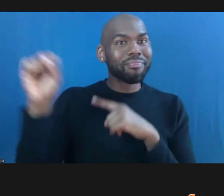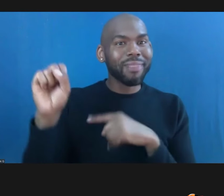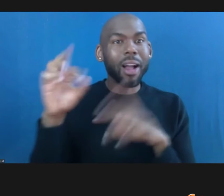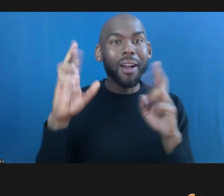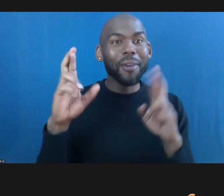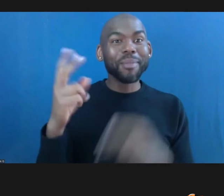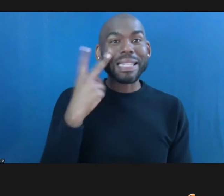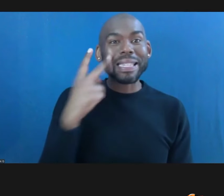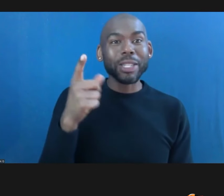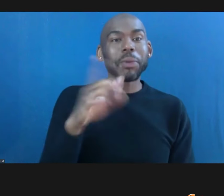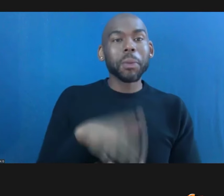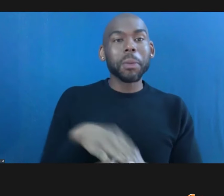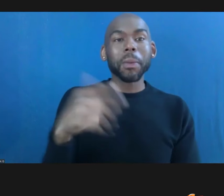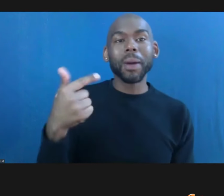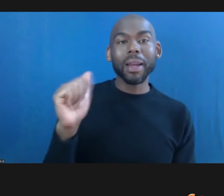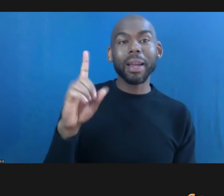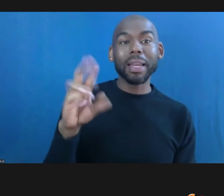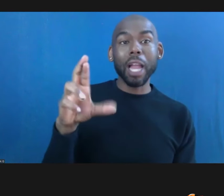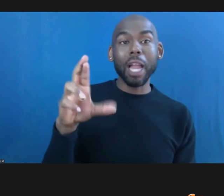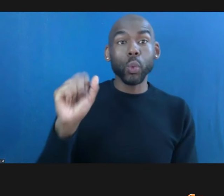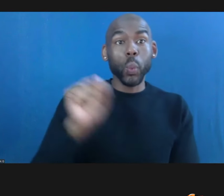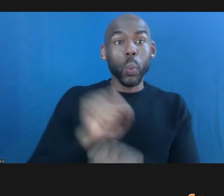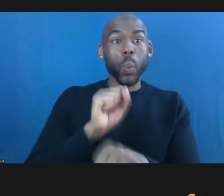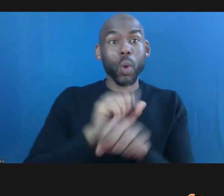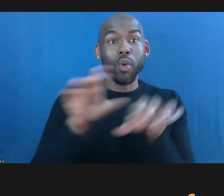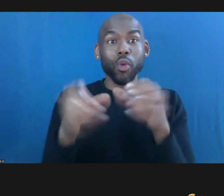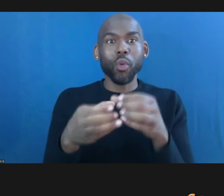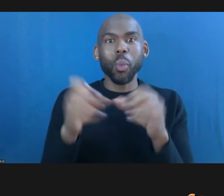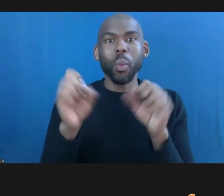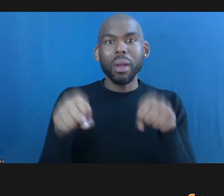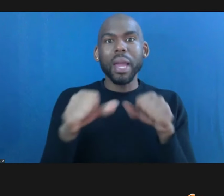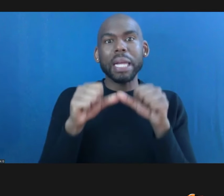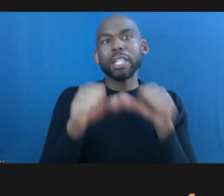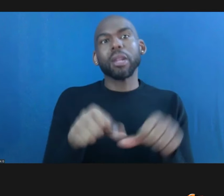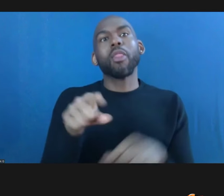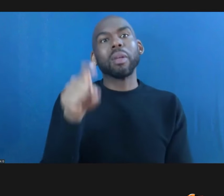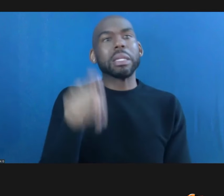Working Group so that we can continue this very necessary and important work that we